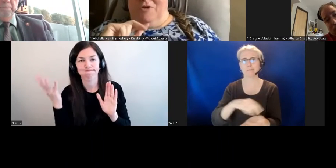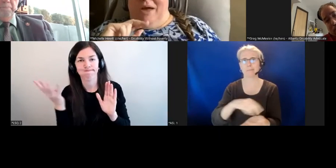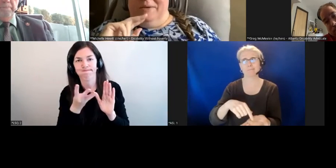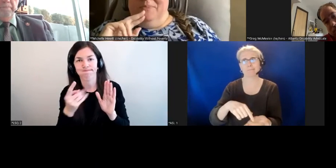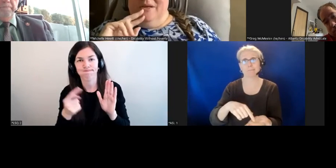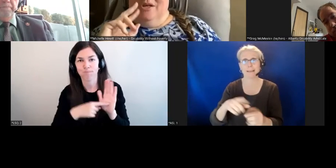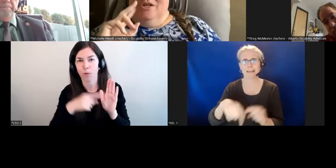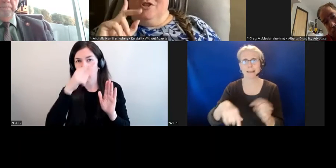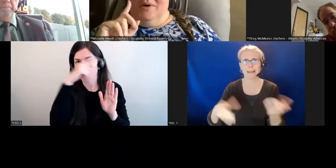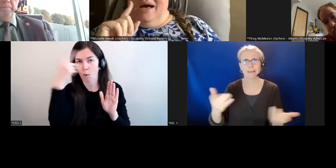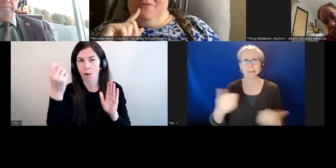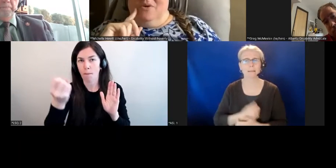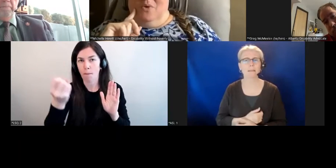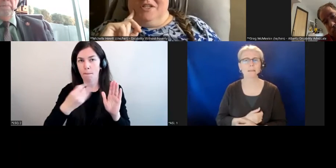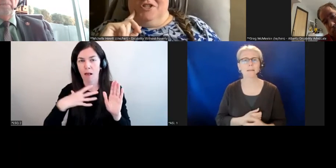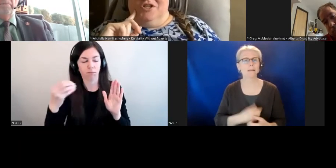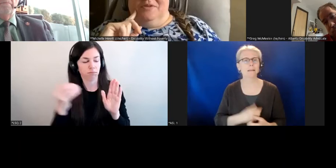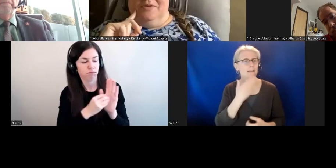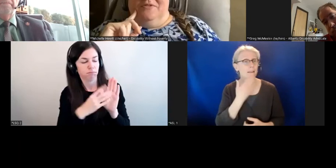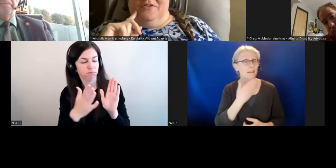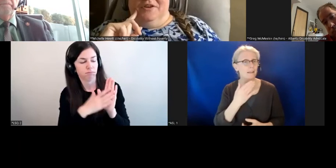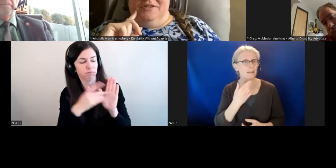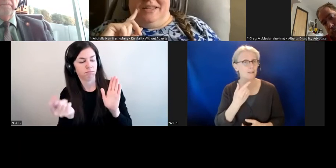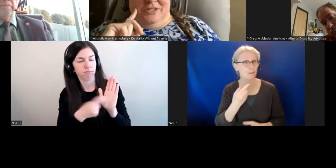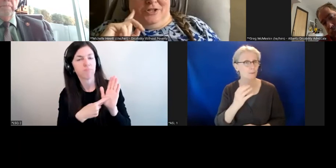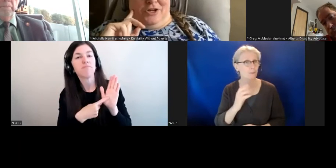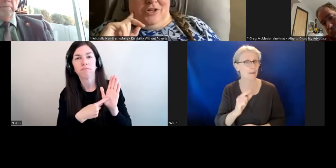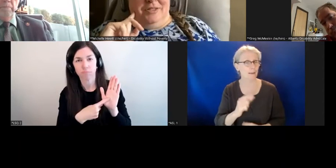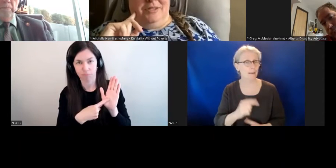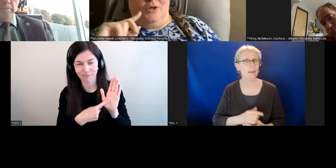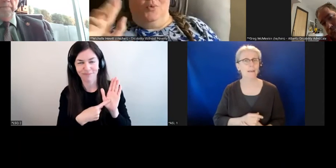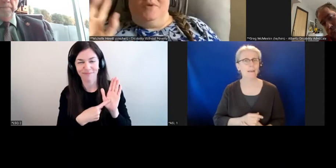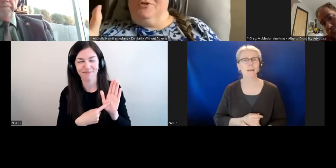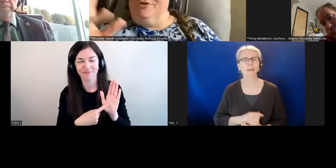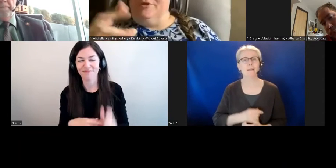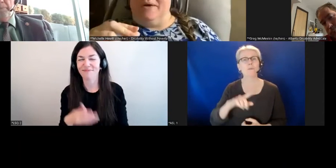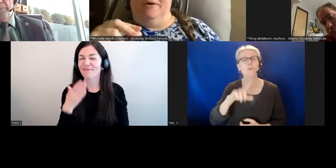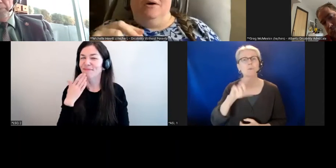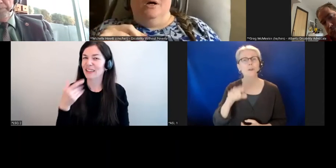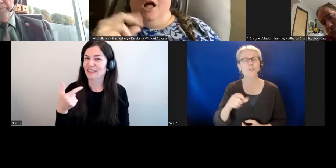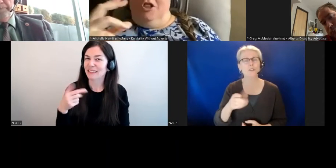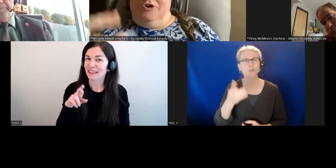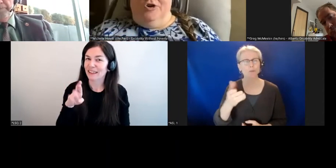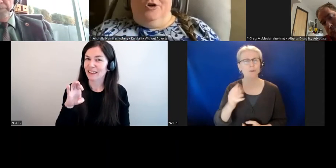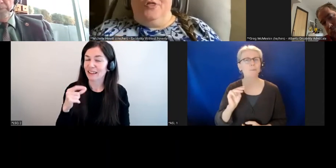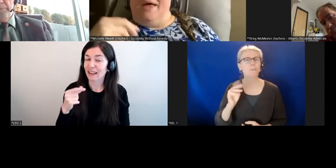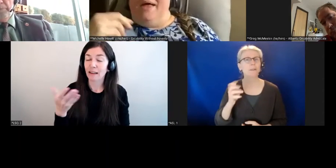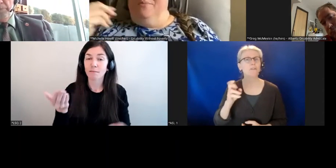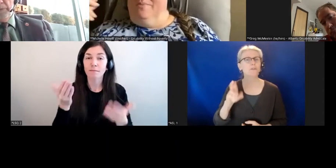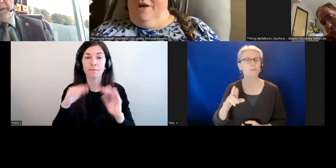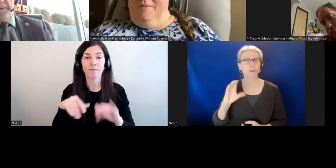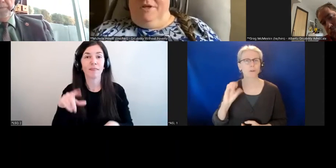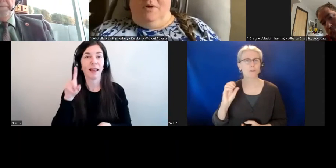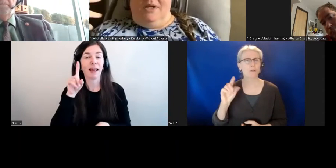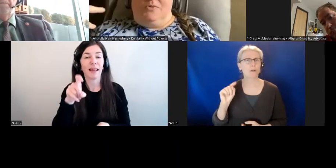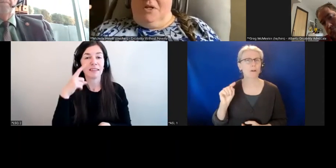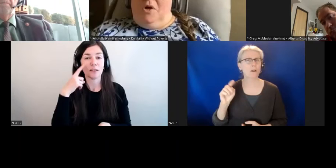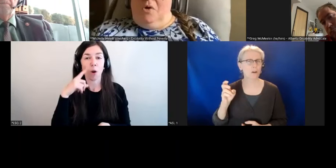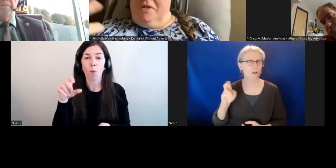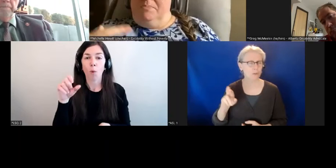THANK YOU, GREG. I HAVE A QUESTION FOR SENATOR COTTER. WE TALKED ABOUT A LAW THAT, AS WE KNOW,